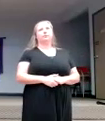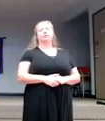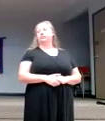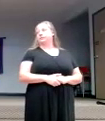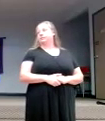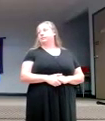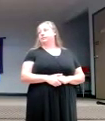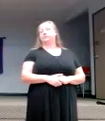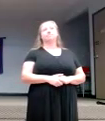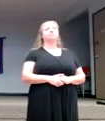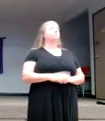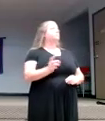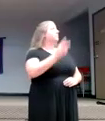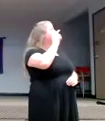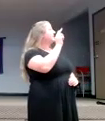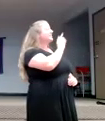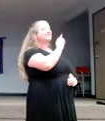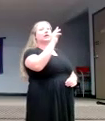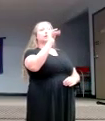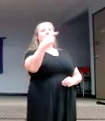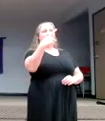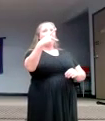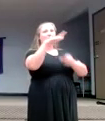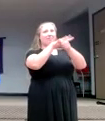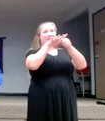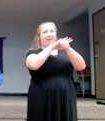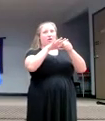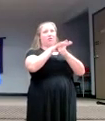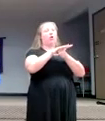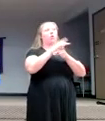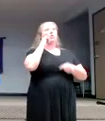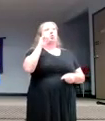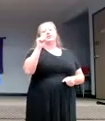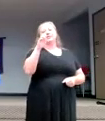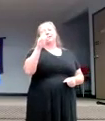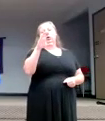So right here is the map of the project area. So it is for the properties along Mission Trail